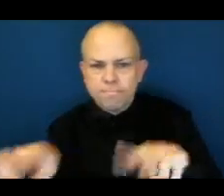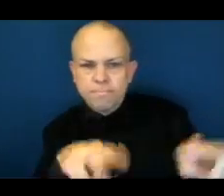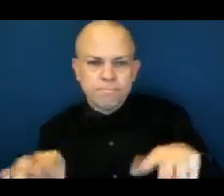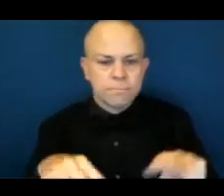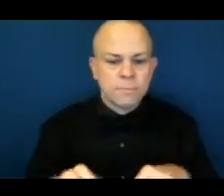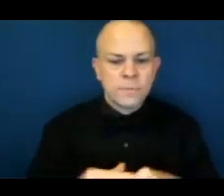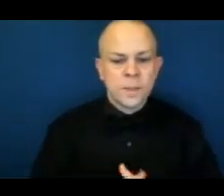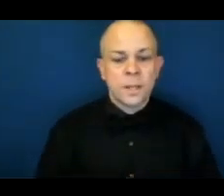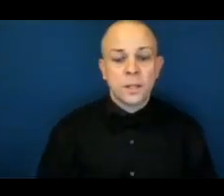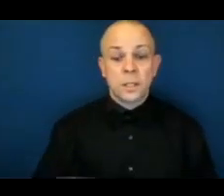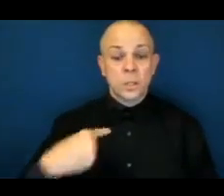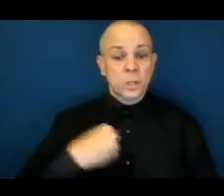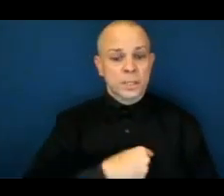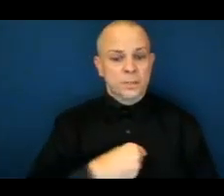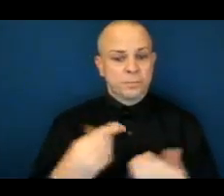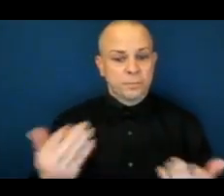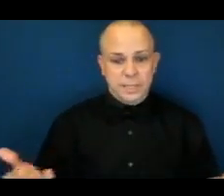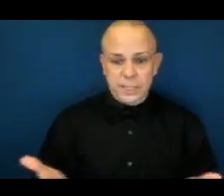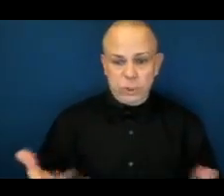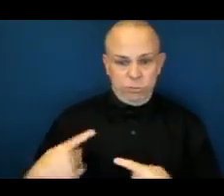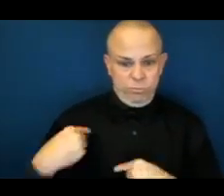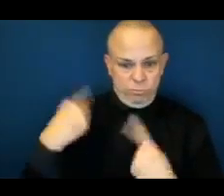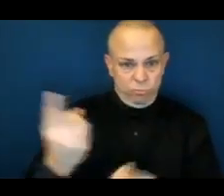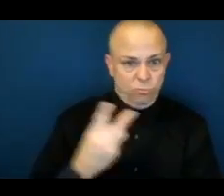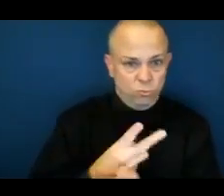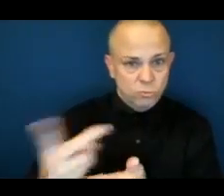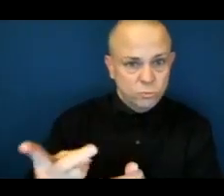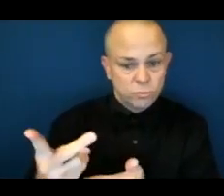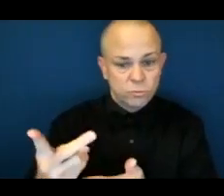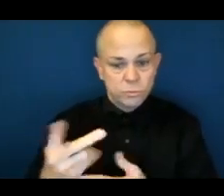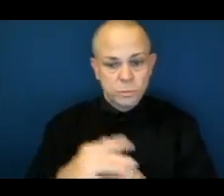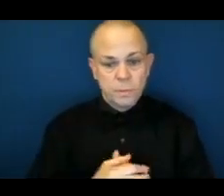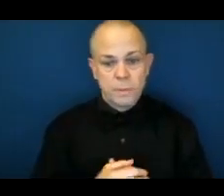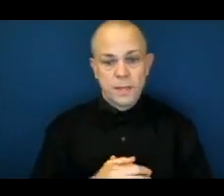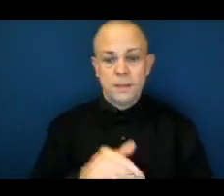we have spent yesterday evening and then all day today